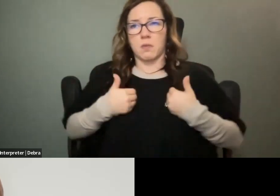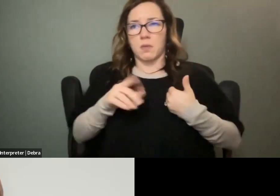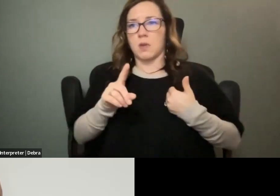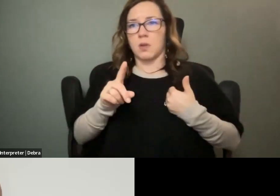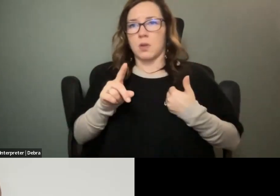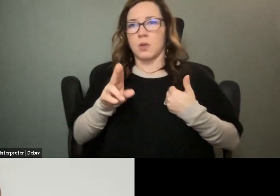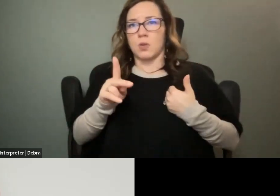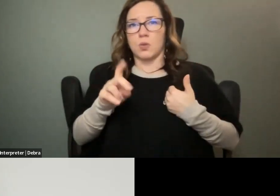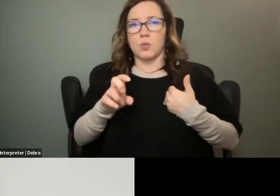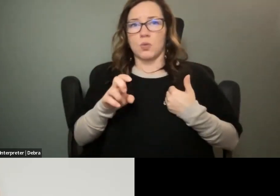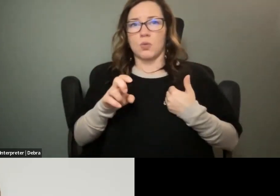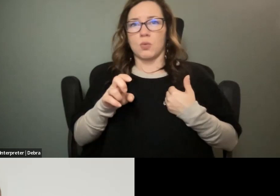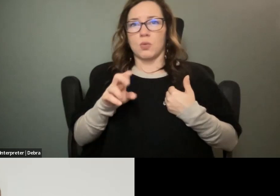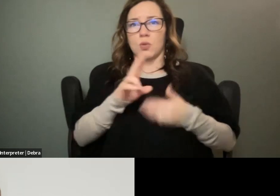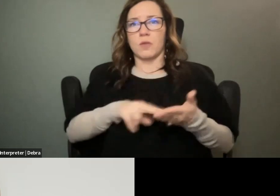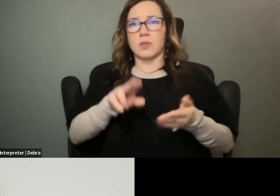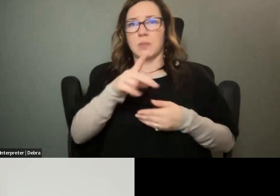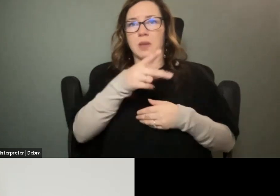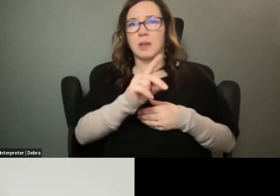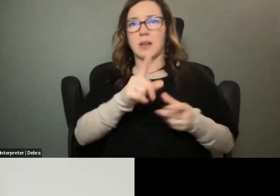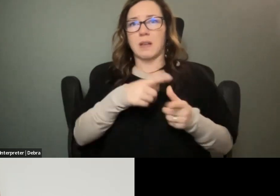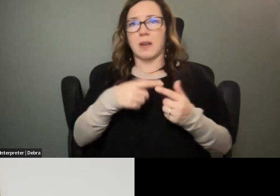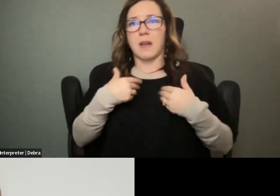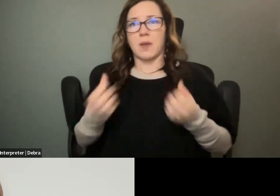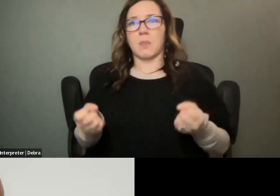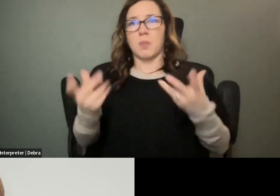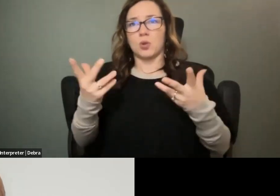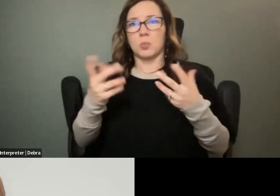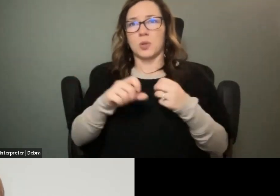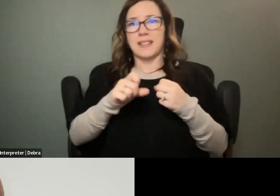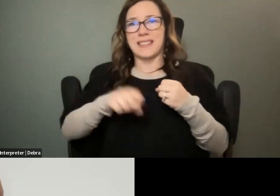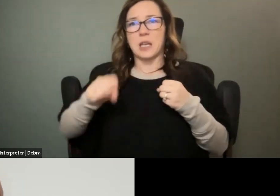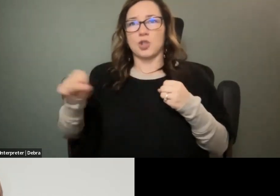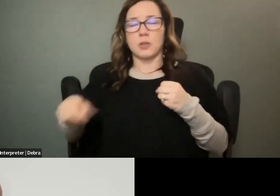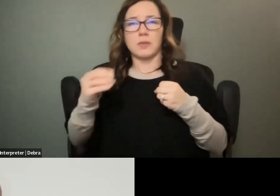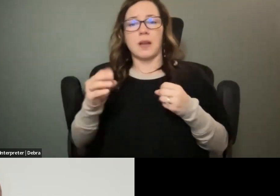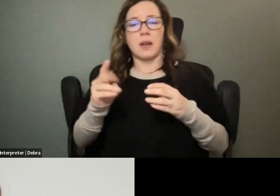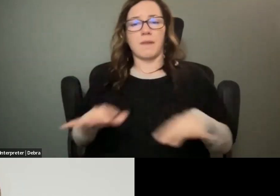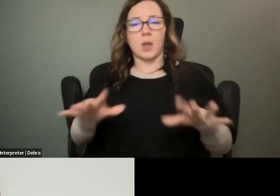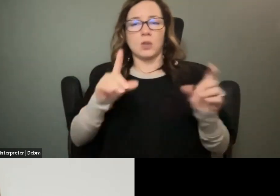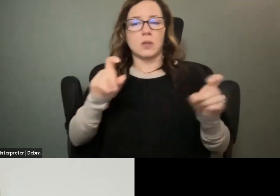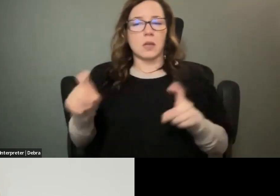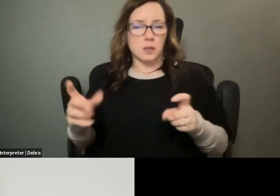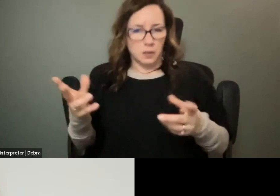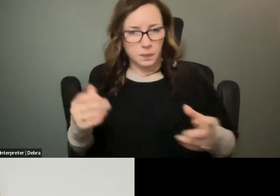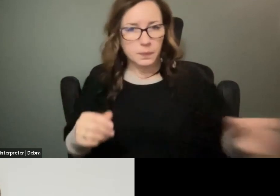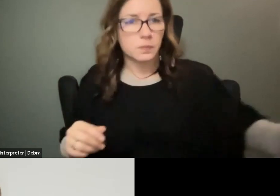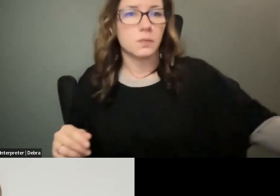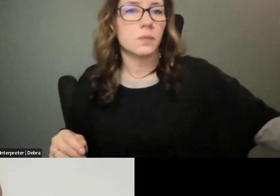kind of the PD and then having multiple extension and fields where they tested